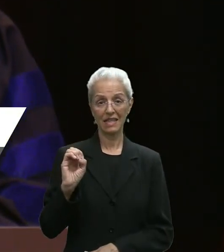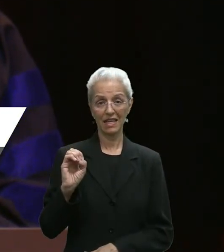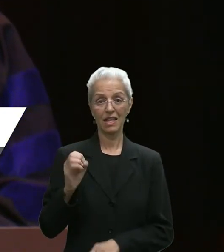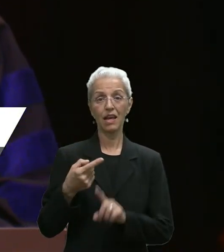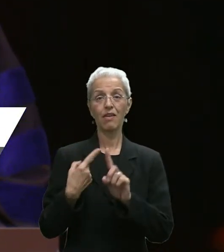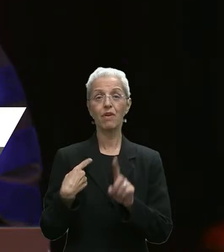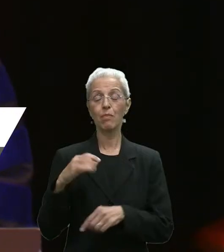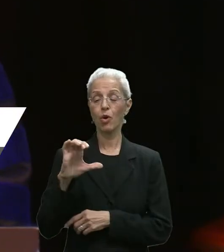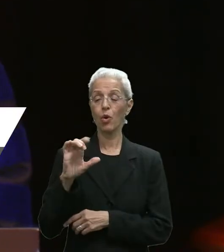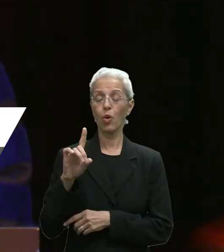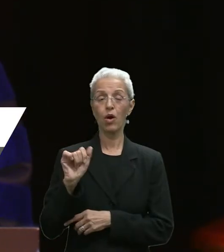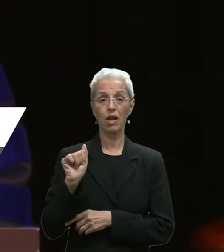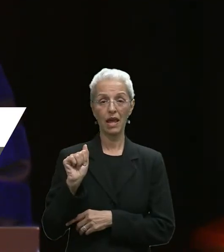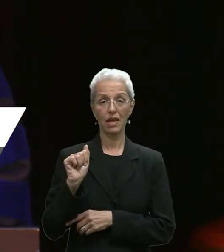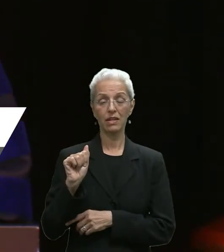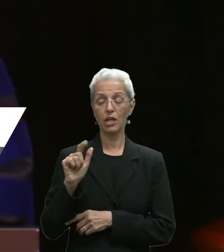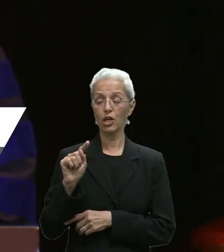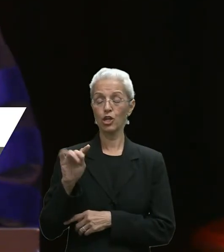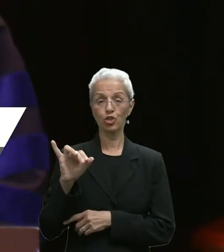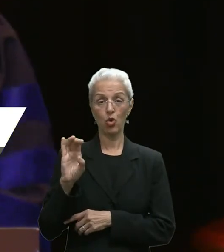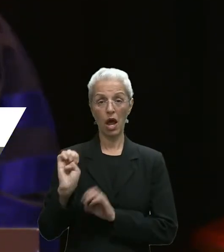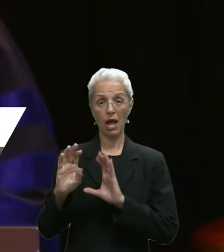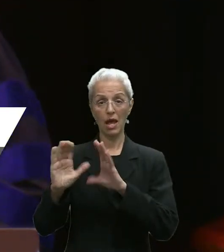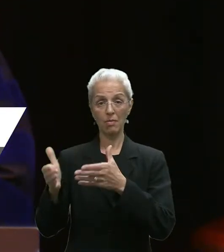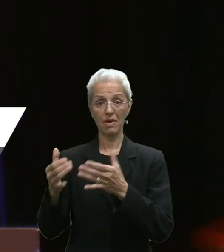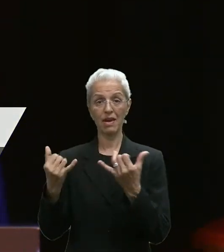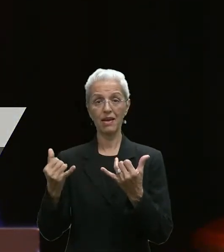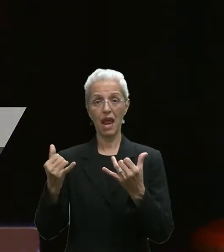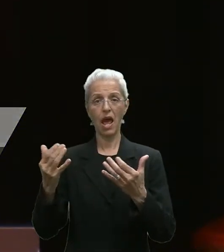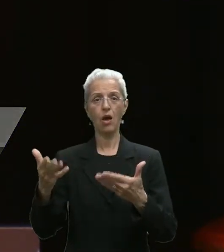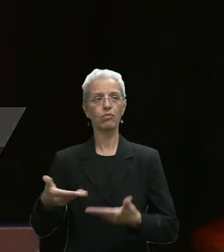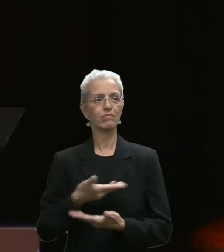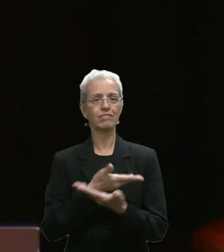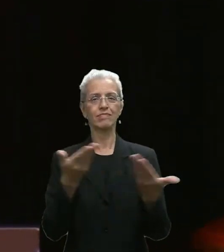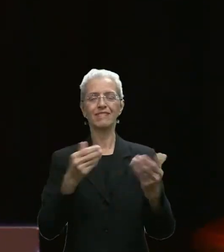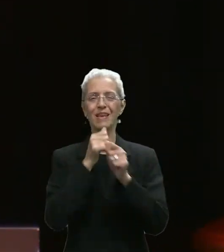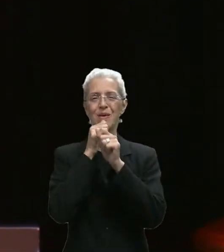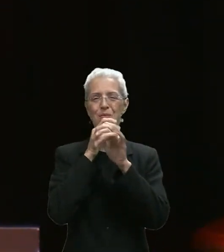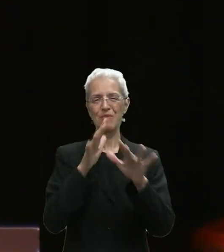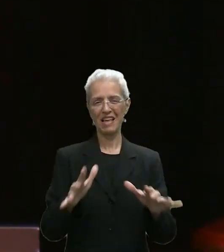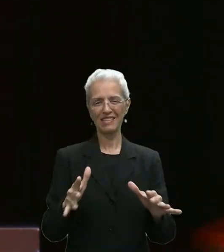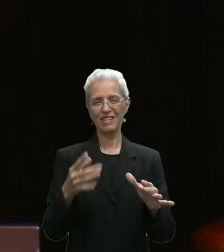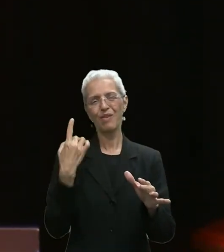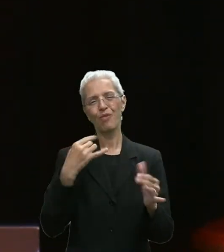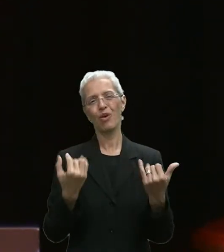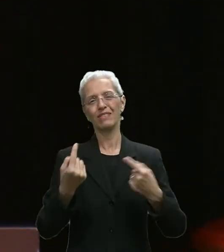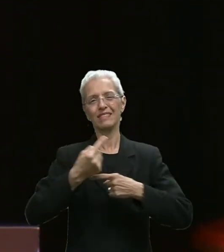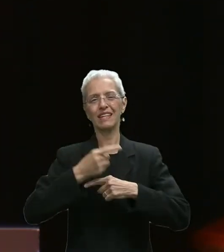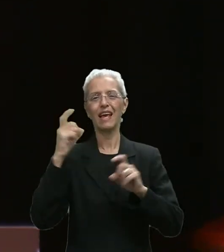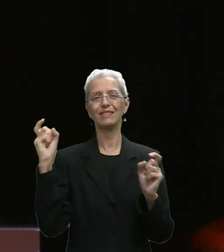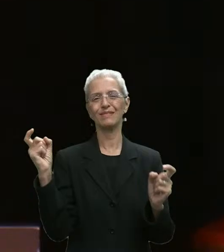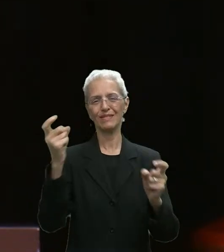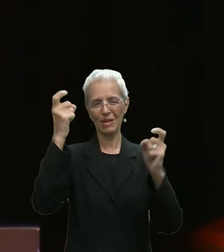Ready, cut!